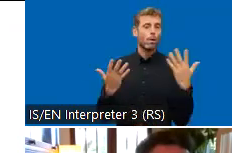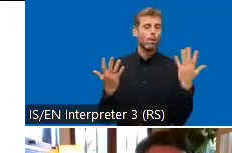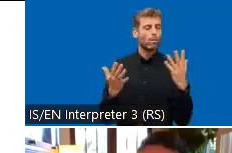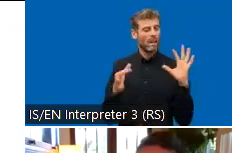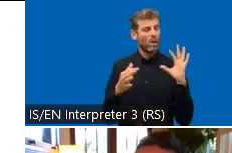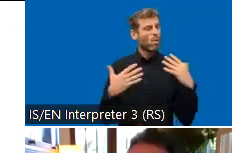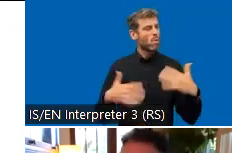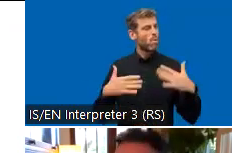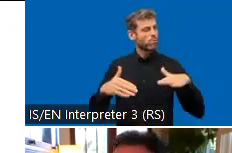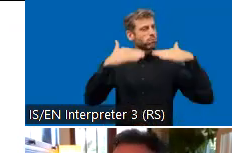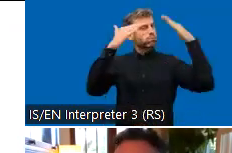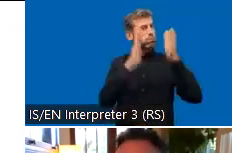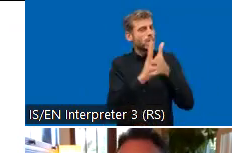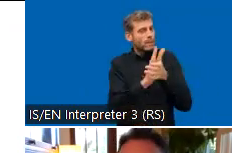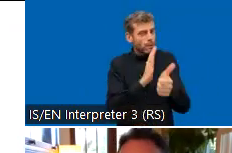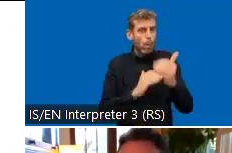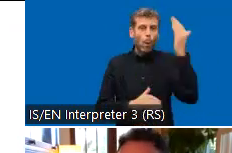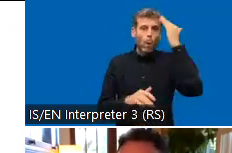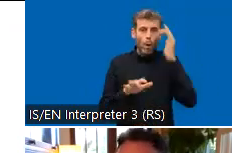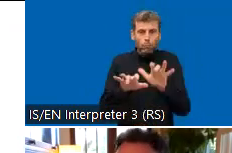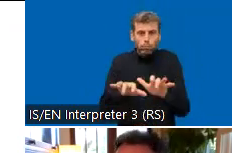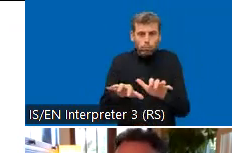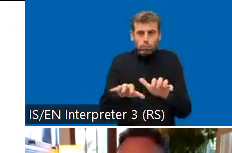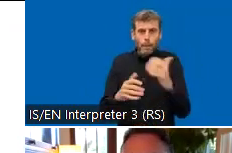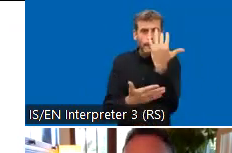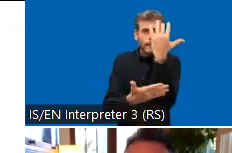certification. You have to know coding. You know about assistive technologies used